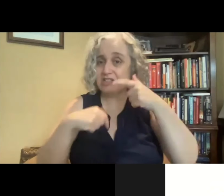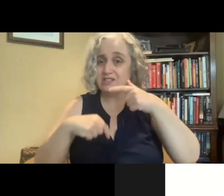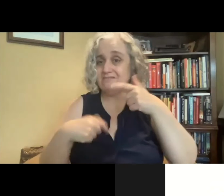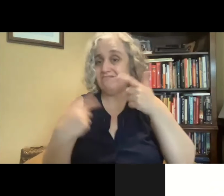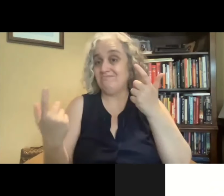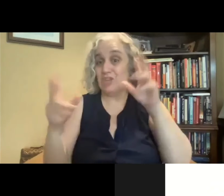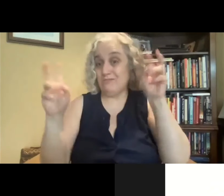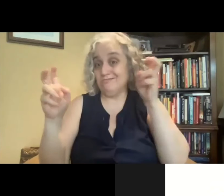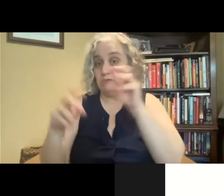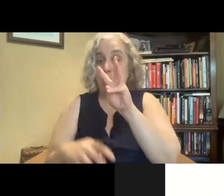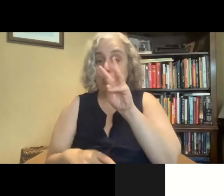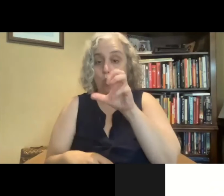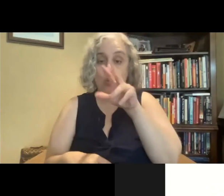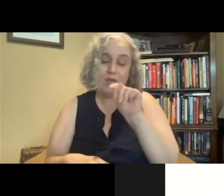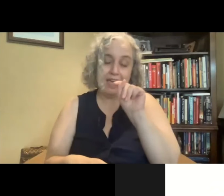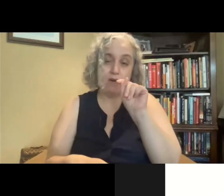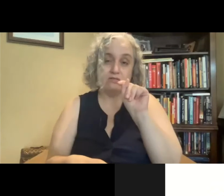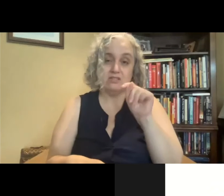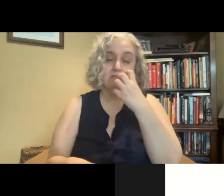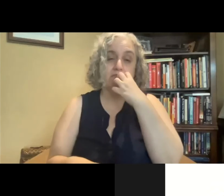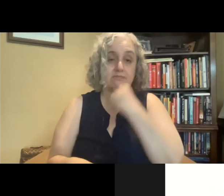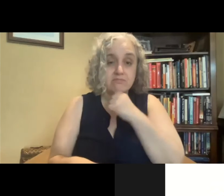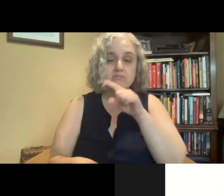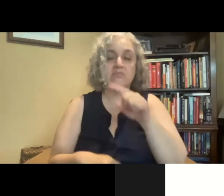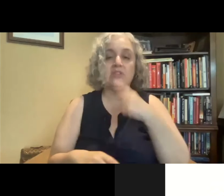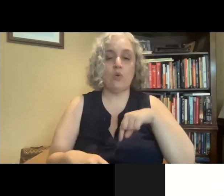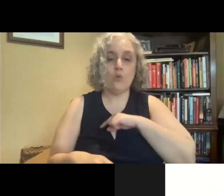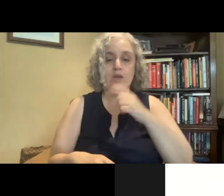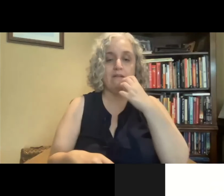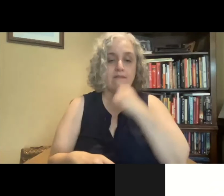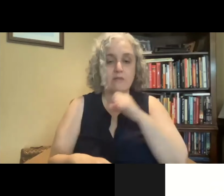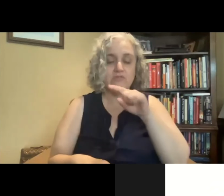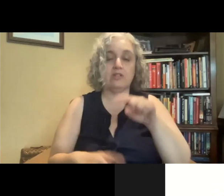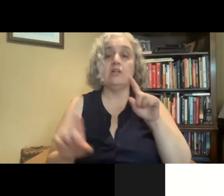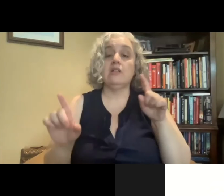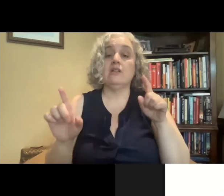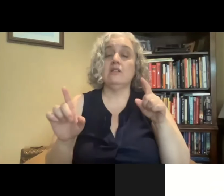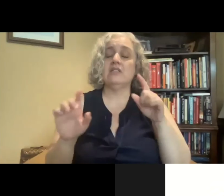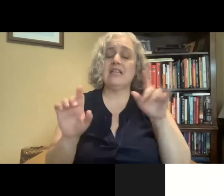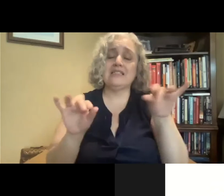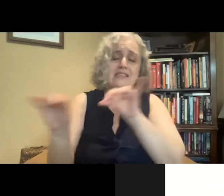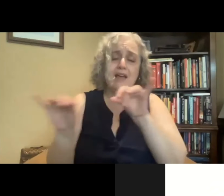Jutta Treviranus: We Count, maybe you'd like some projects that what we want to